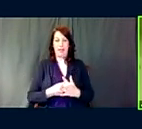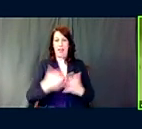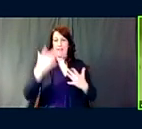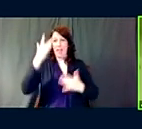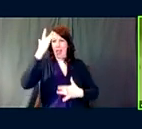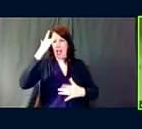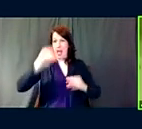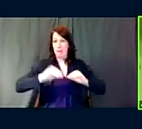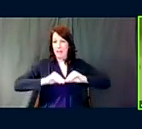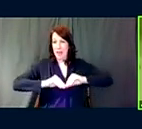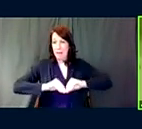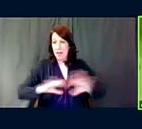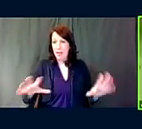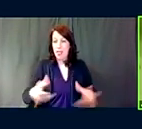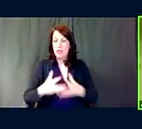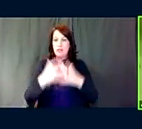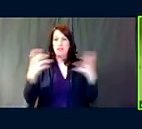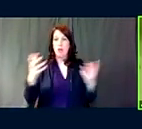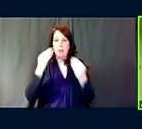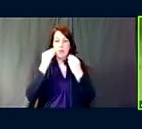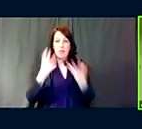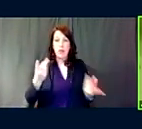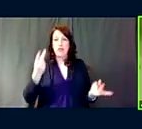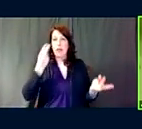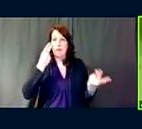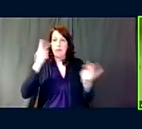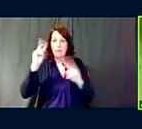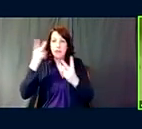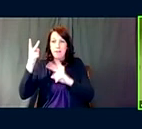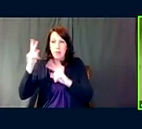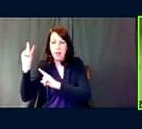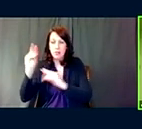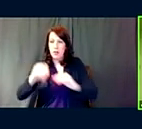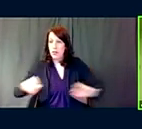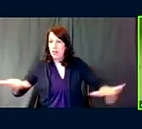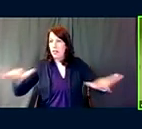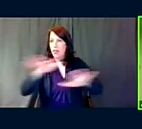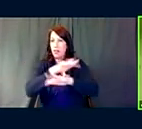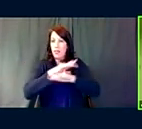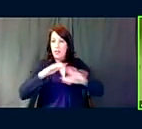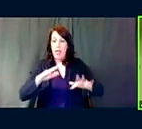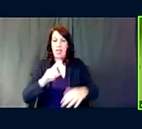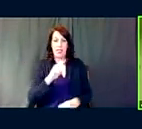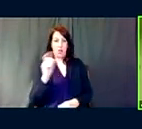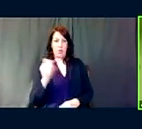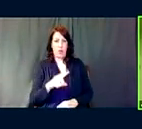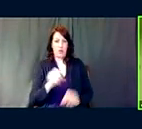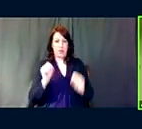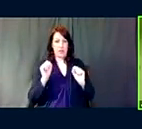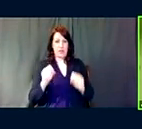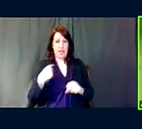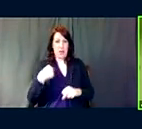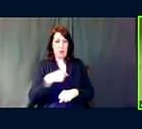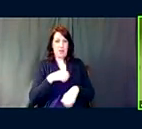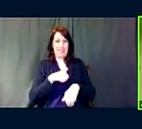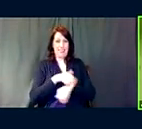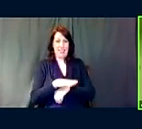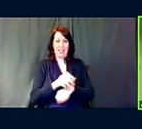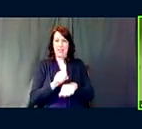AT THE BEGINNING OF THE EPIDEMIC THERE WAS SO INFORMATION AND MISINFORMATION FLYING AROUND, AND OUR QUESTION WAS THAT CAN WE